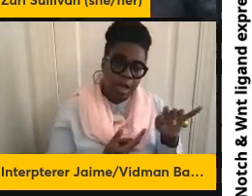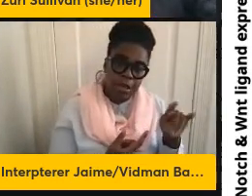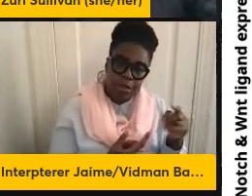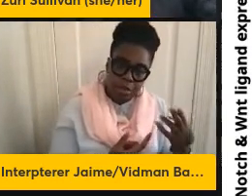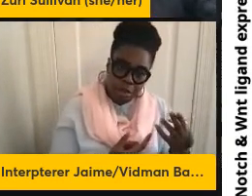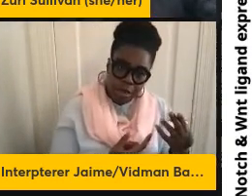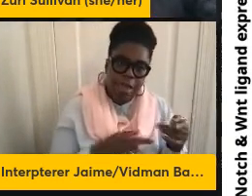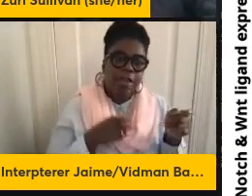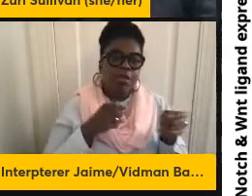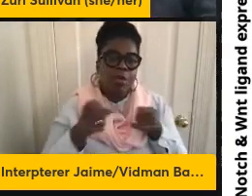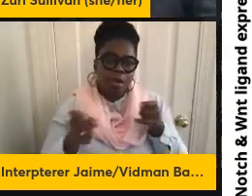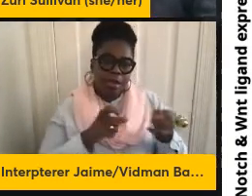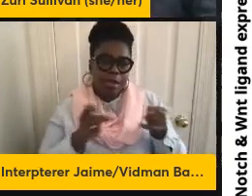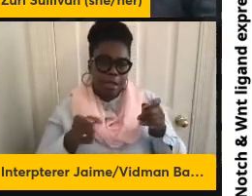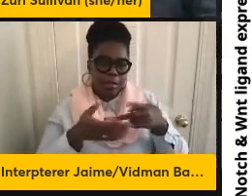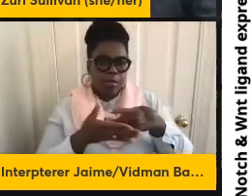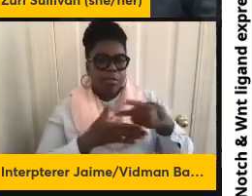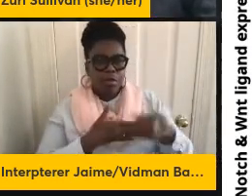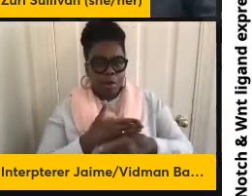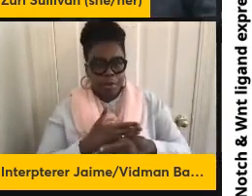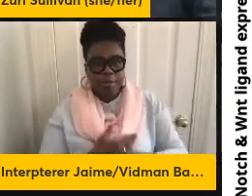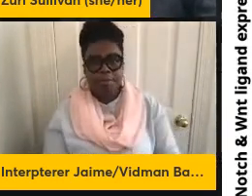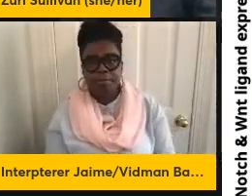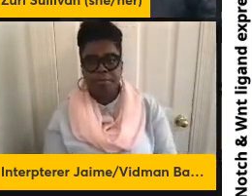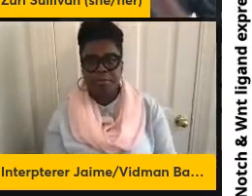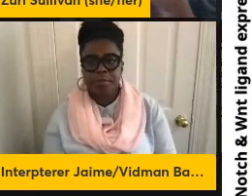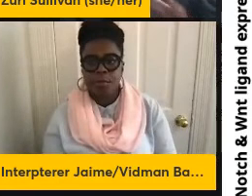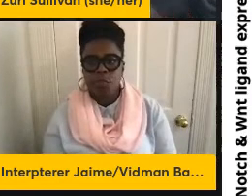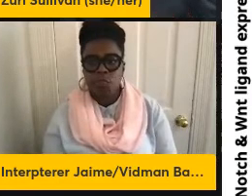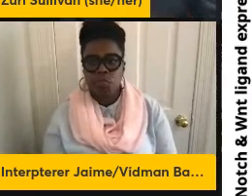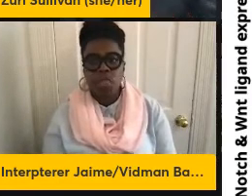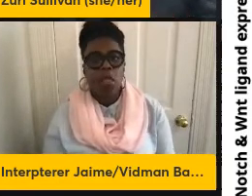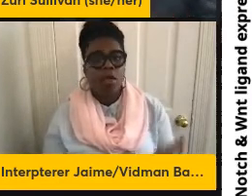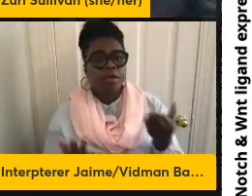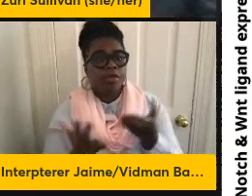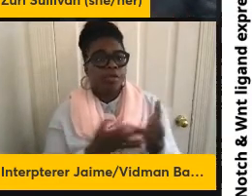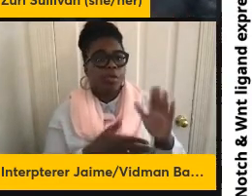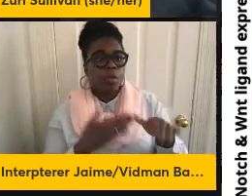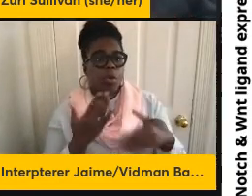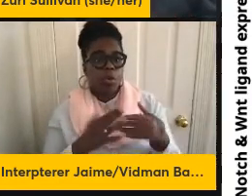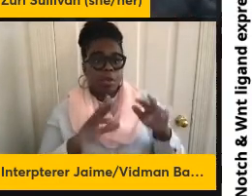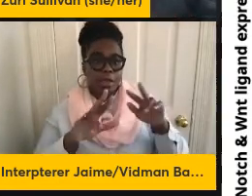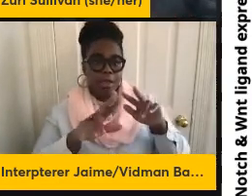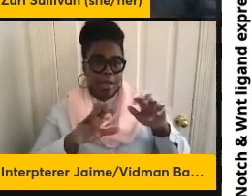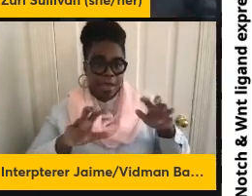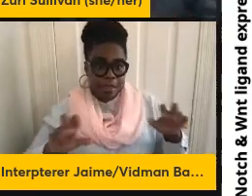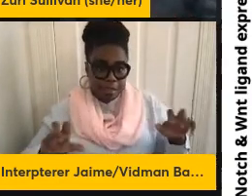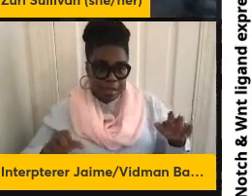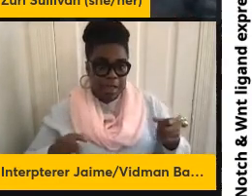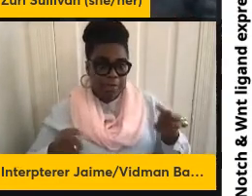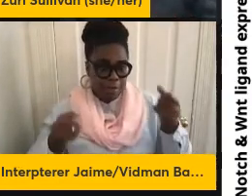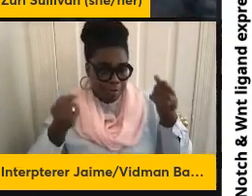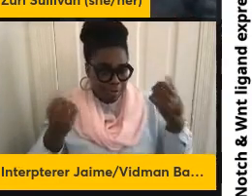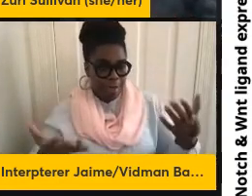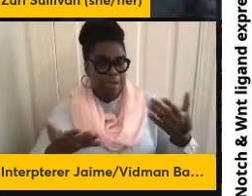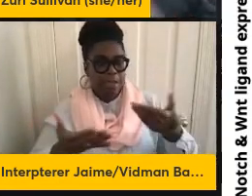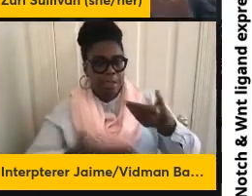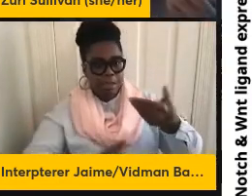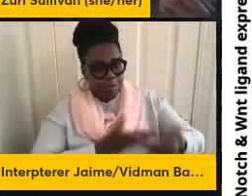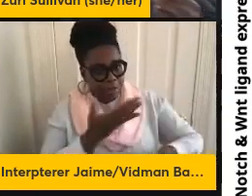regulate this program. But through all of this analysis of our copious amounts of sequencing data, we were still unable to